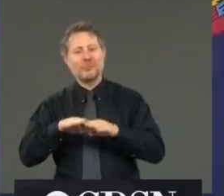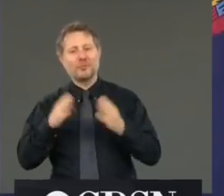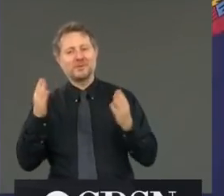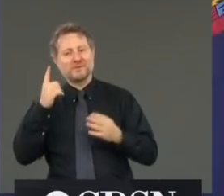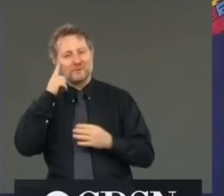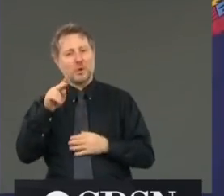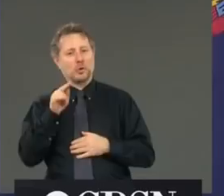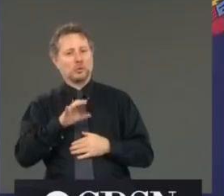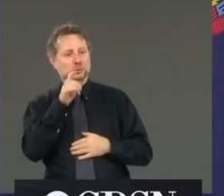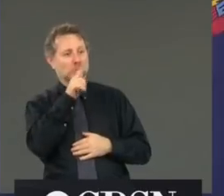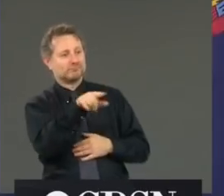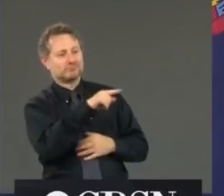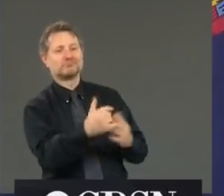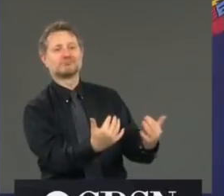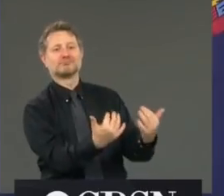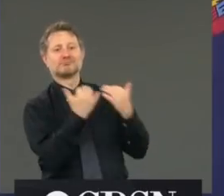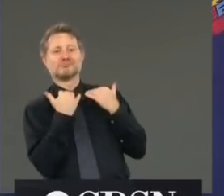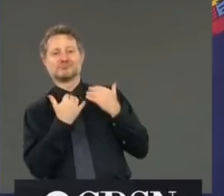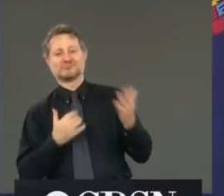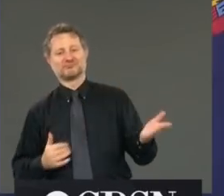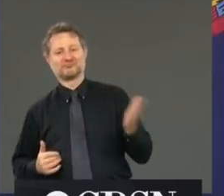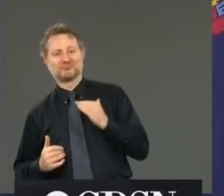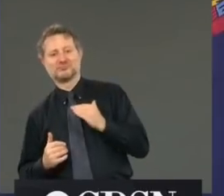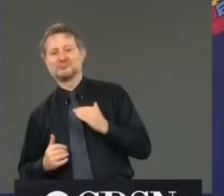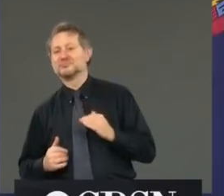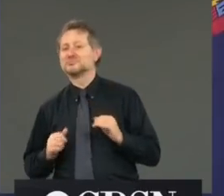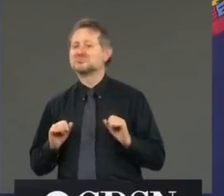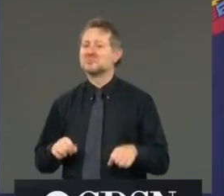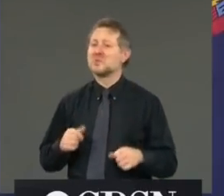JONES BEACH, HITTER HILLS. ROBERT MOSES, SUNKEN MEADOW.